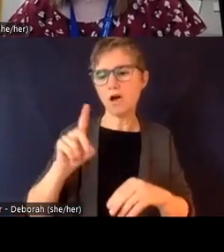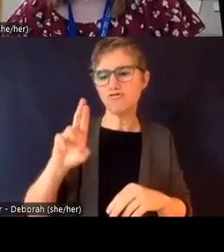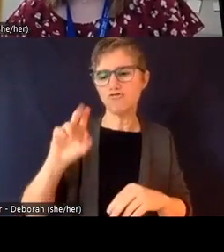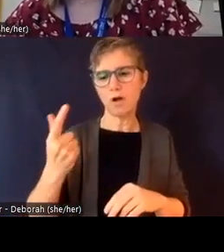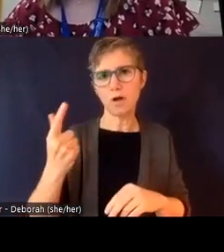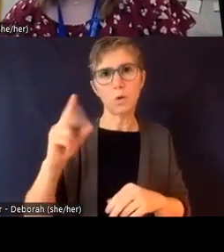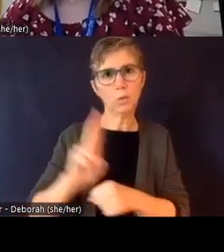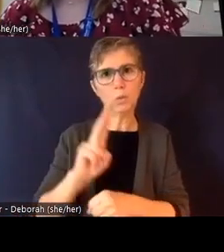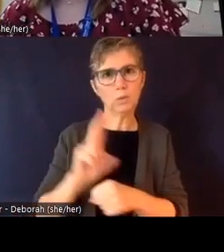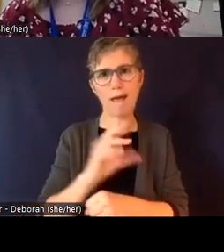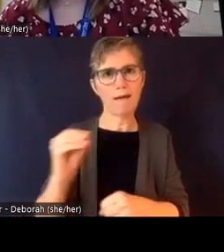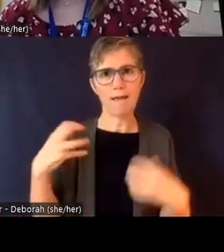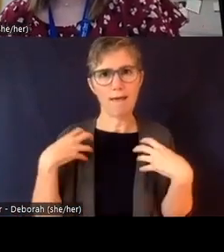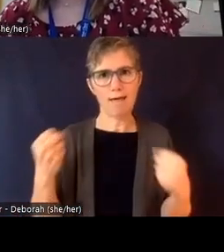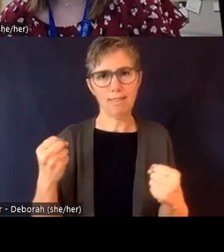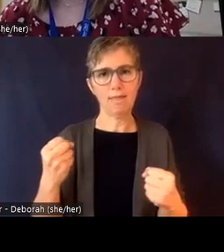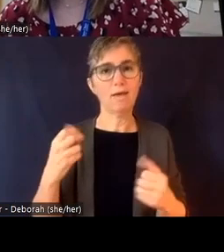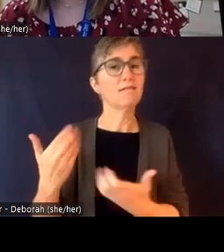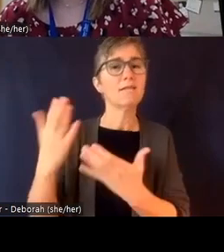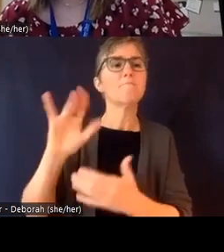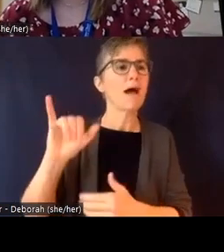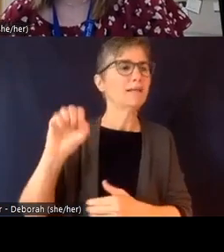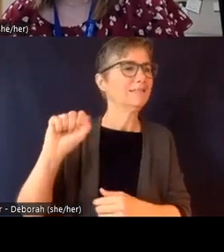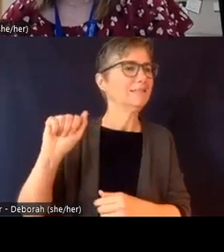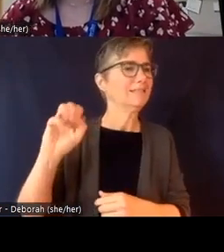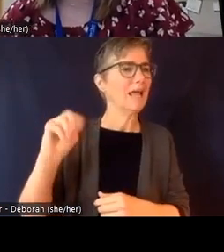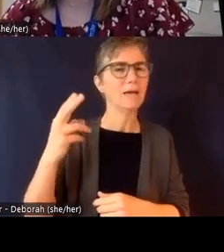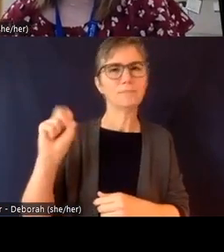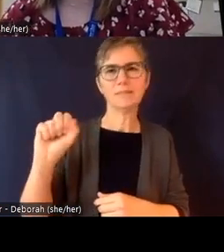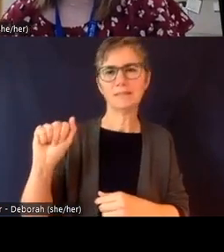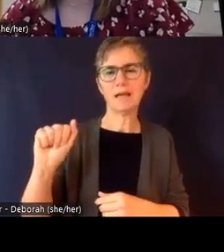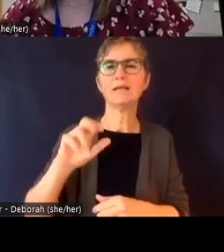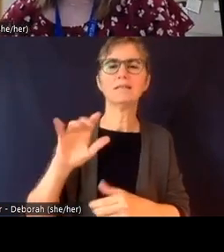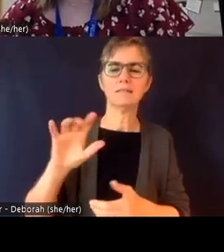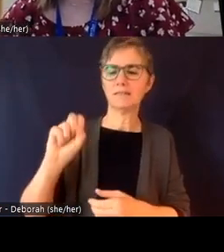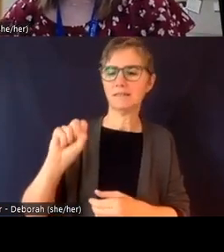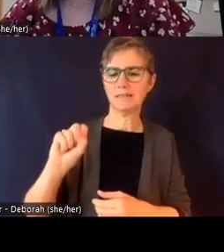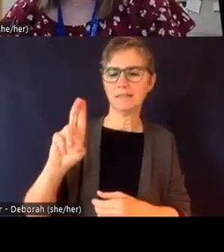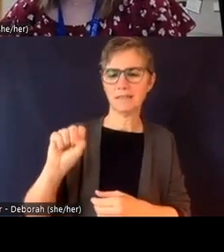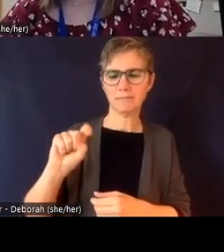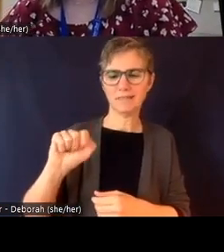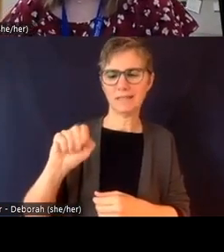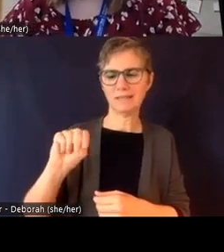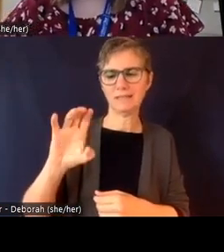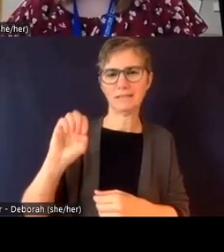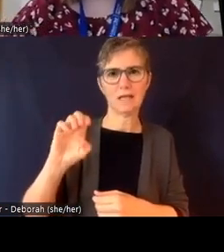administered by SAMHSA, which is the Substance Abuse and Mental Health Services Administration.